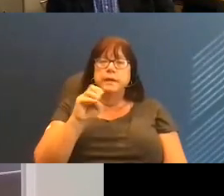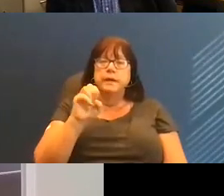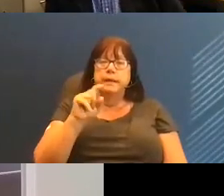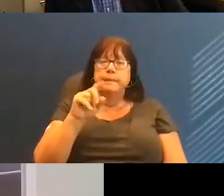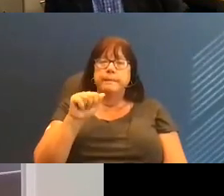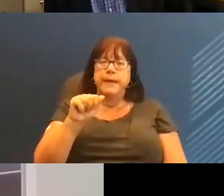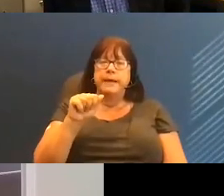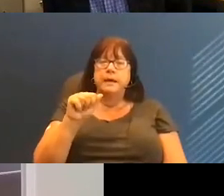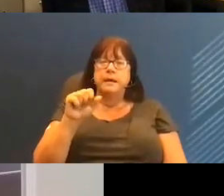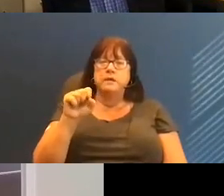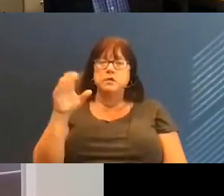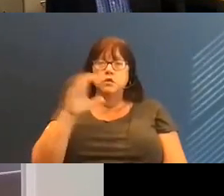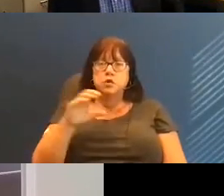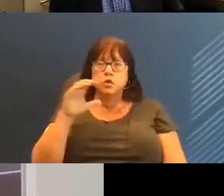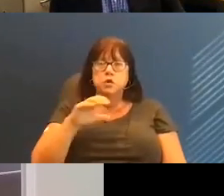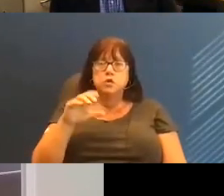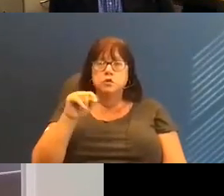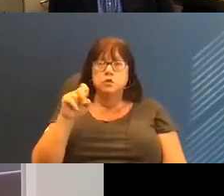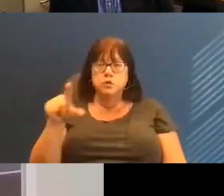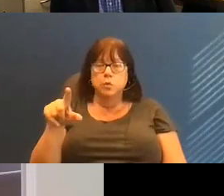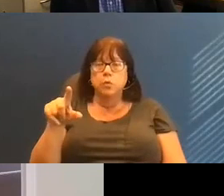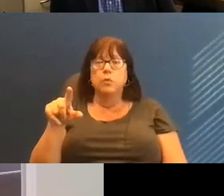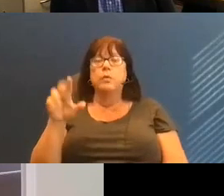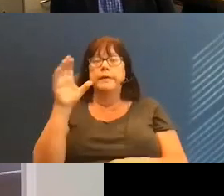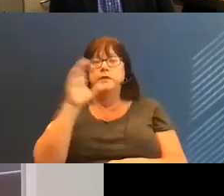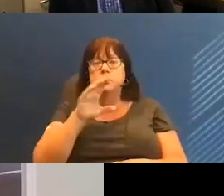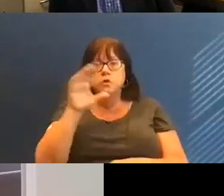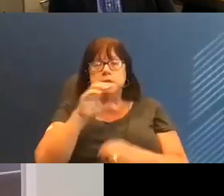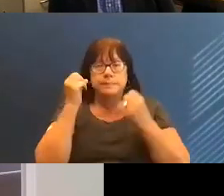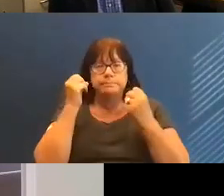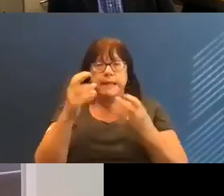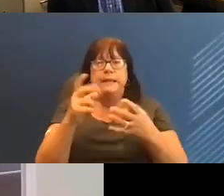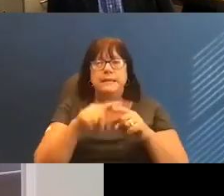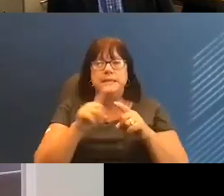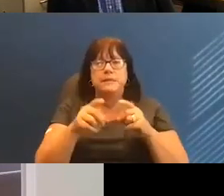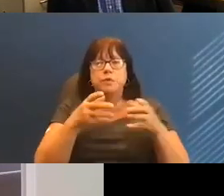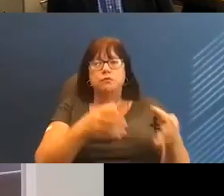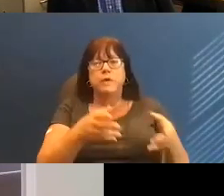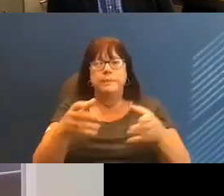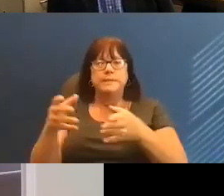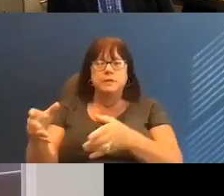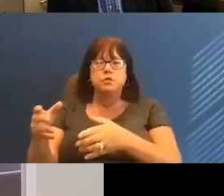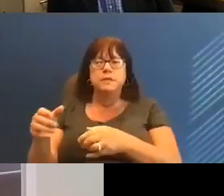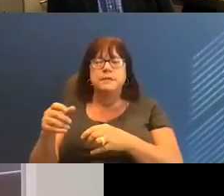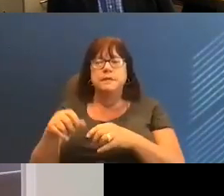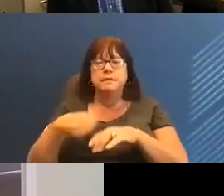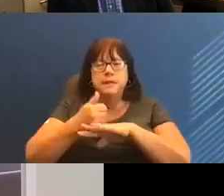repositories simultaneously. It's put out by the suny system and it's a very easy system